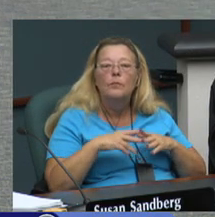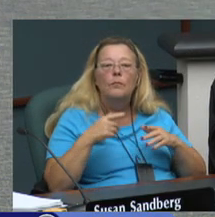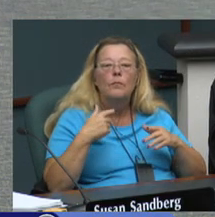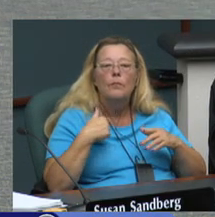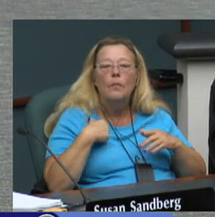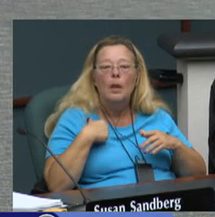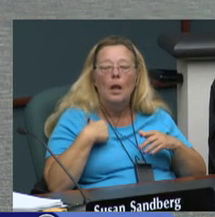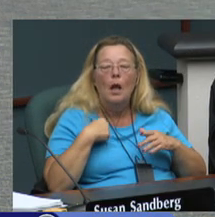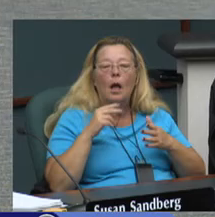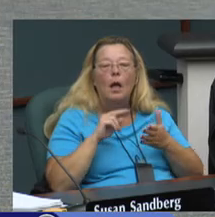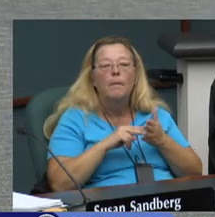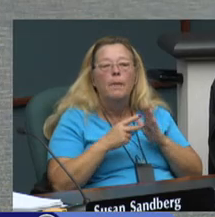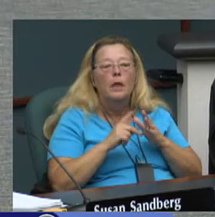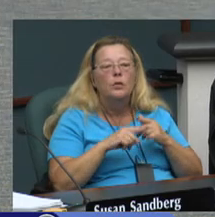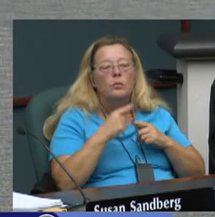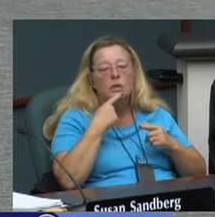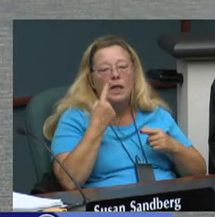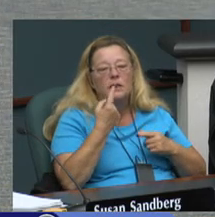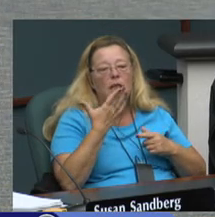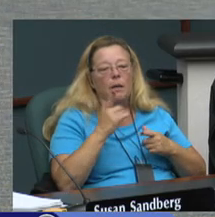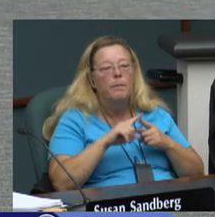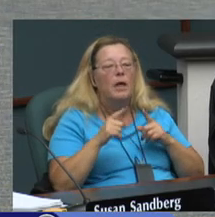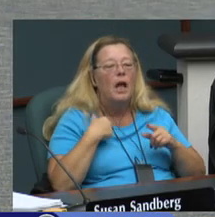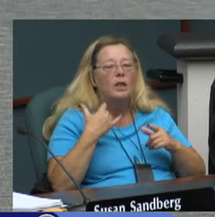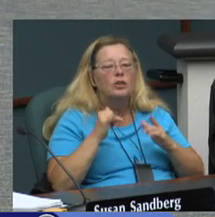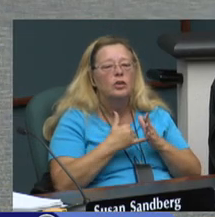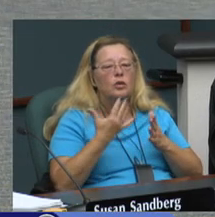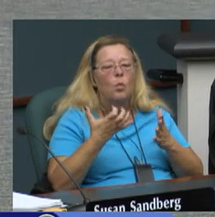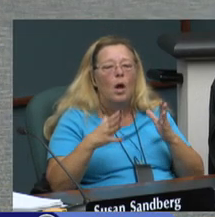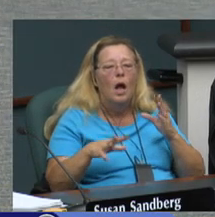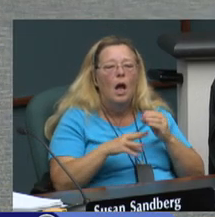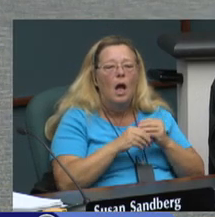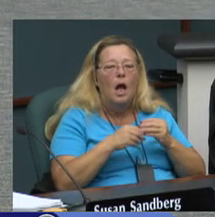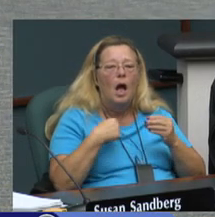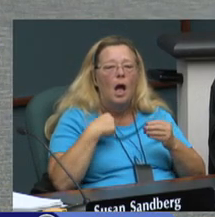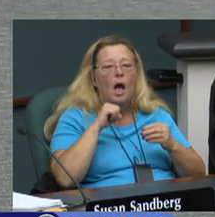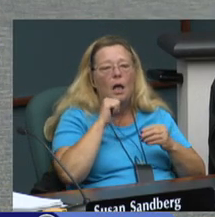say something but I'll just add I don't disagree with councilmember Piedmont